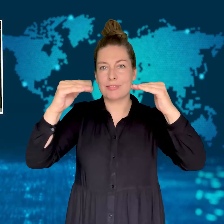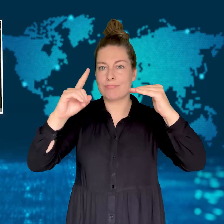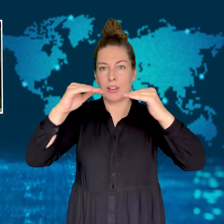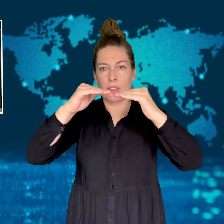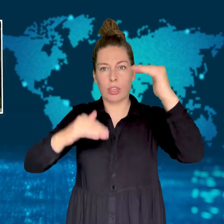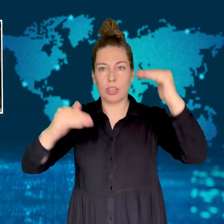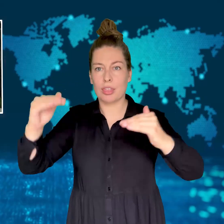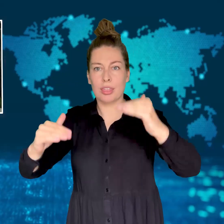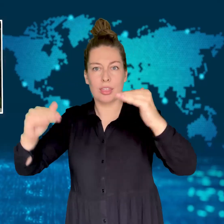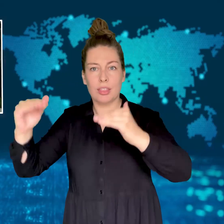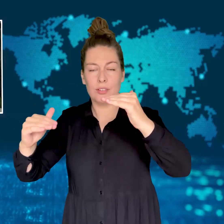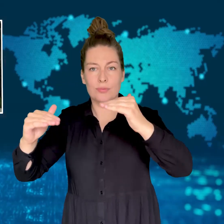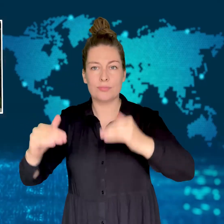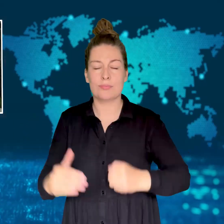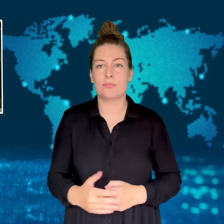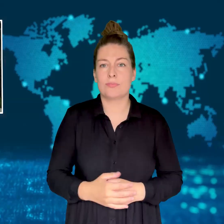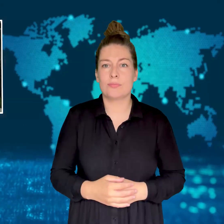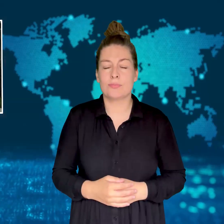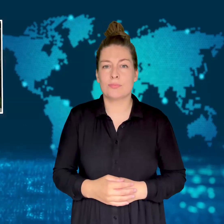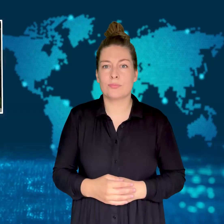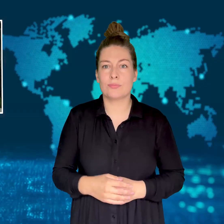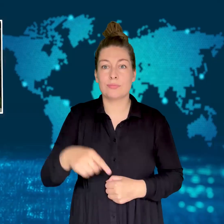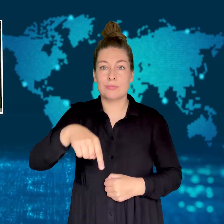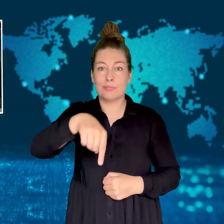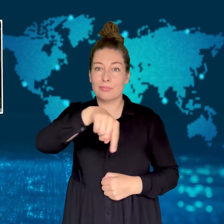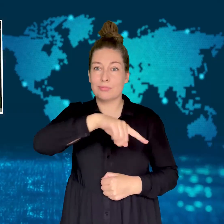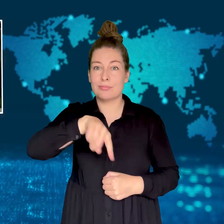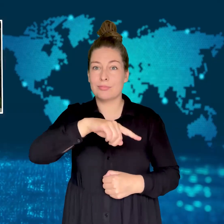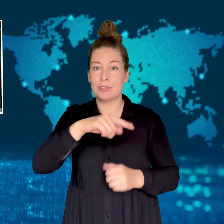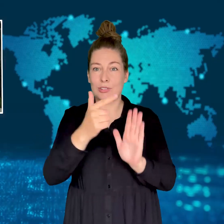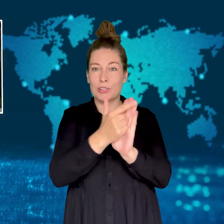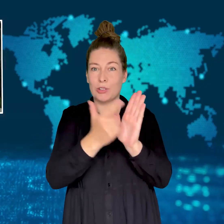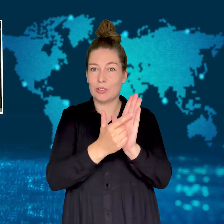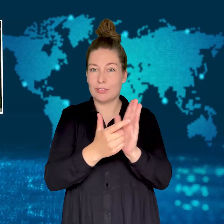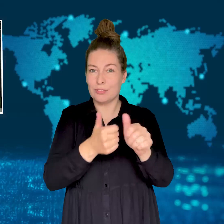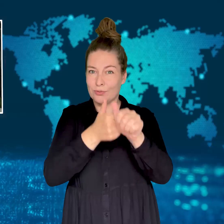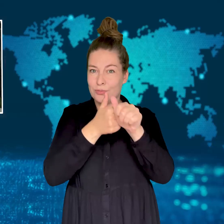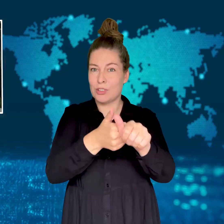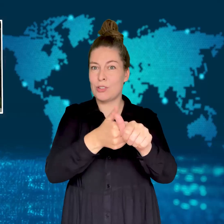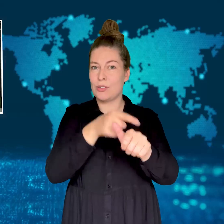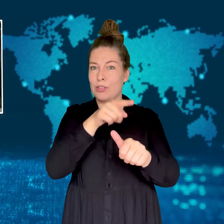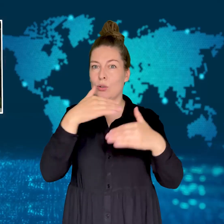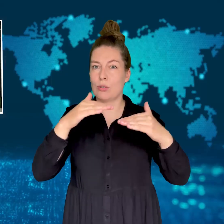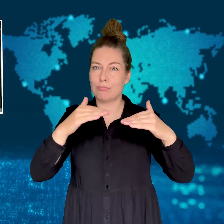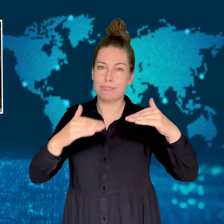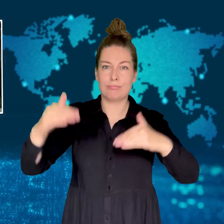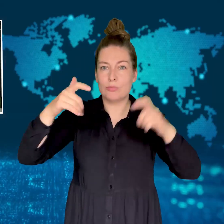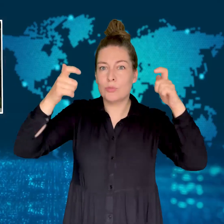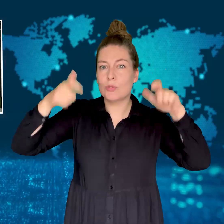determined that schools can no longer take race into consideration